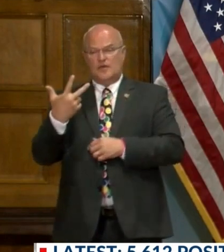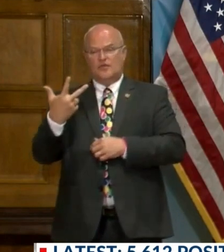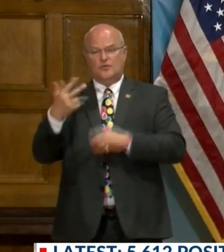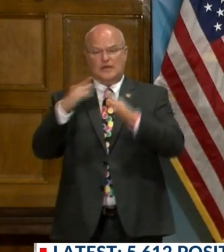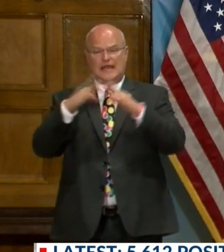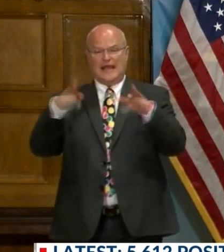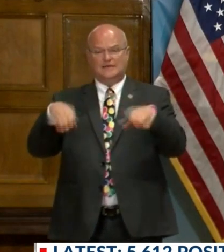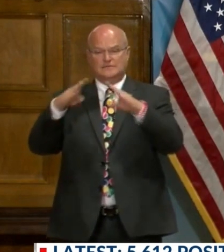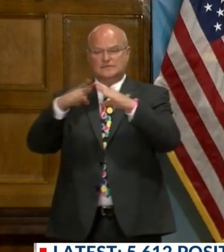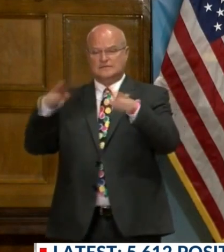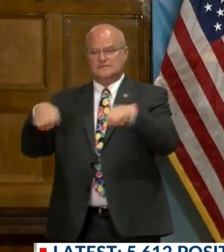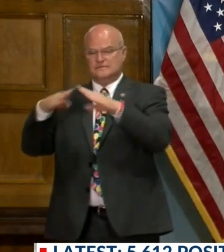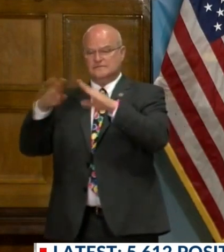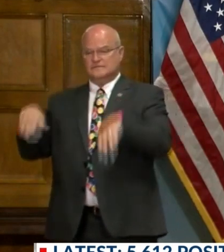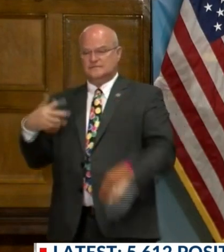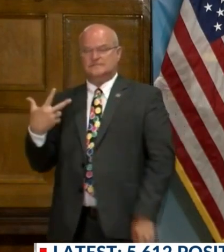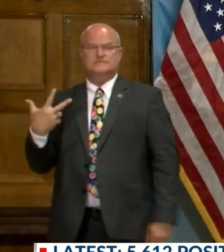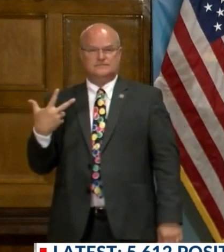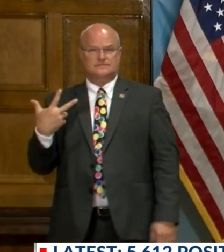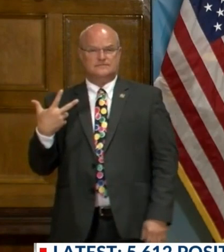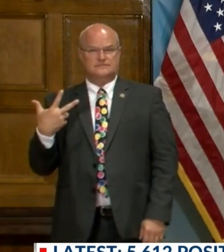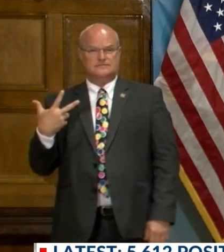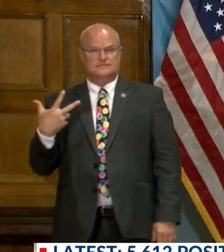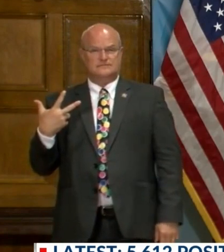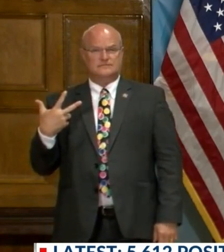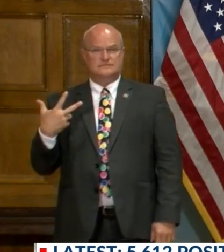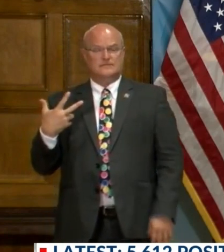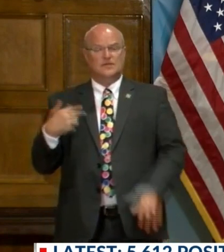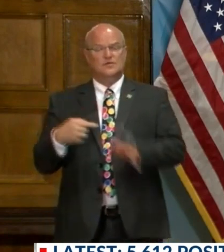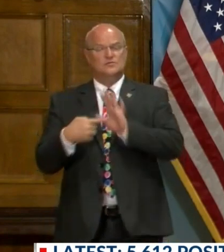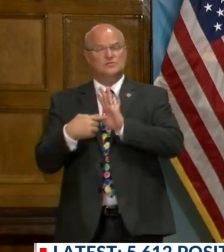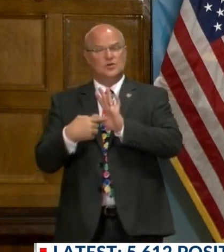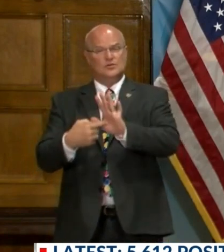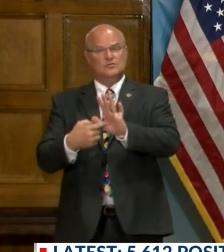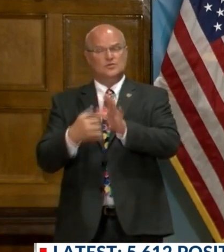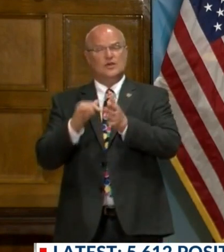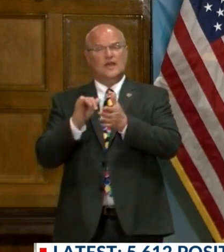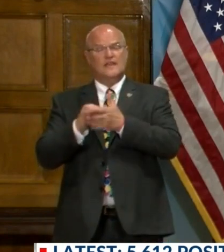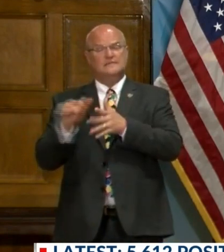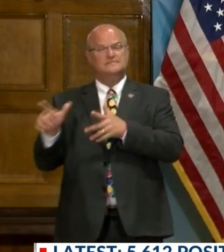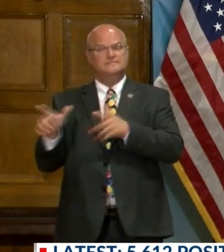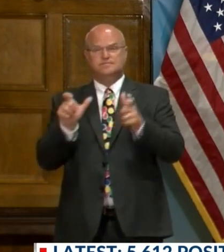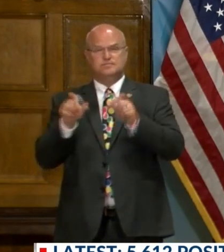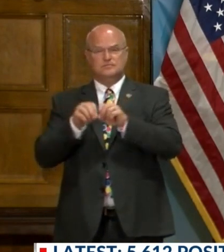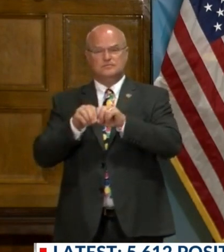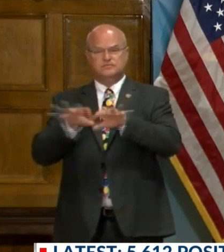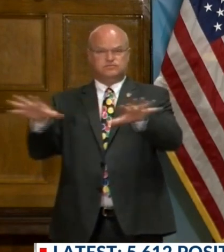CASES WITH 32. MOST OF THOSE 32 NEW CASES CAME FROM THREE